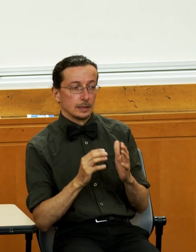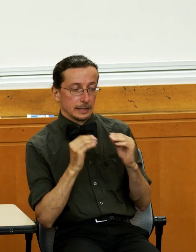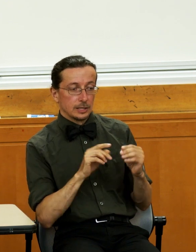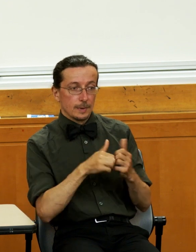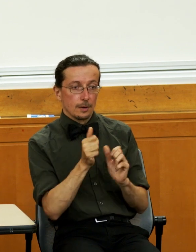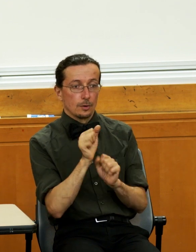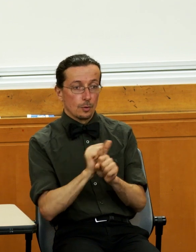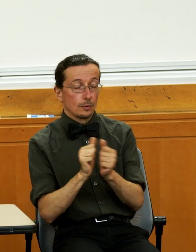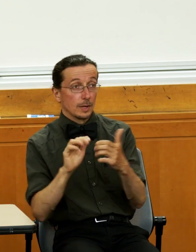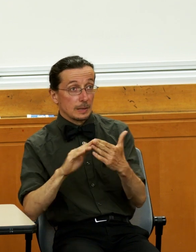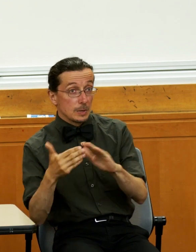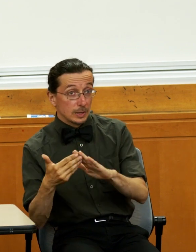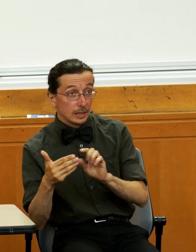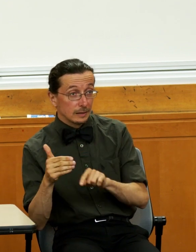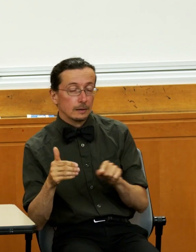more or less? Yeah, that these aren't,